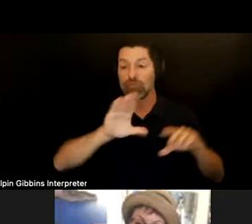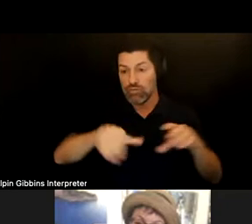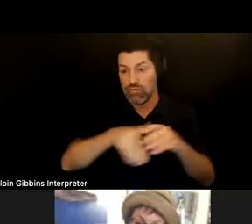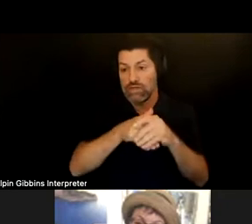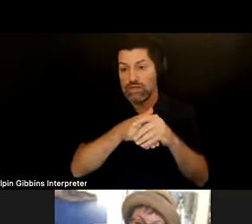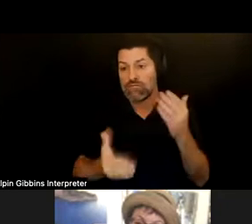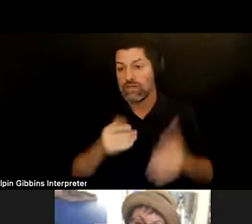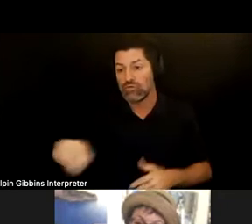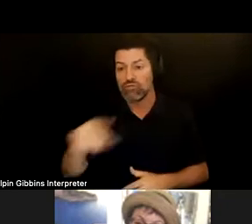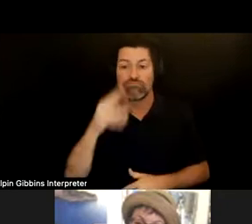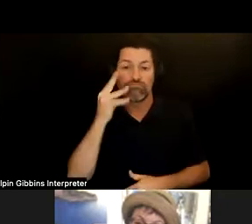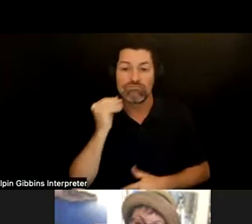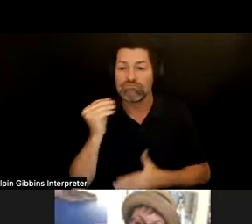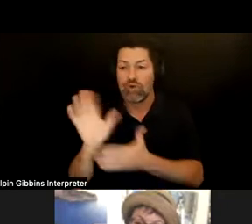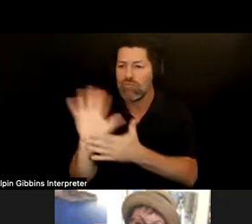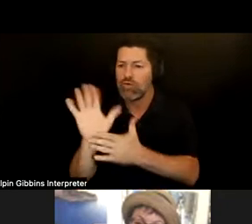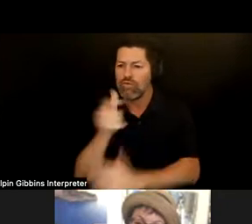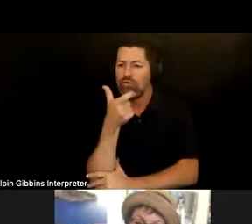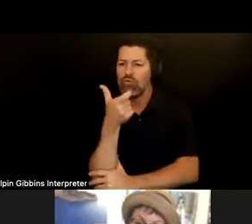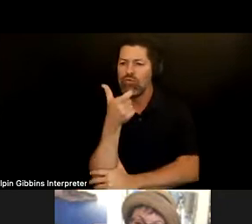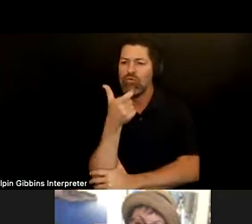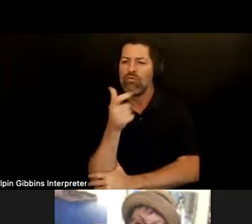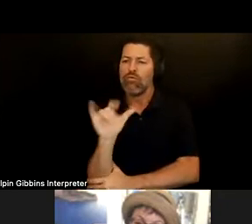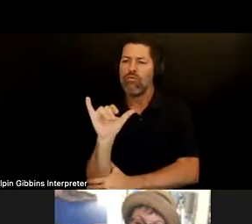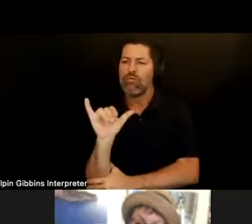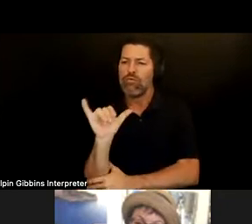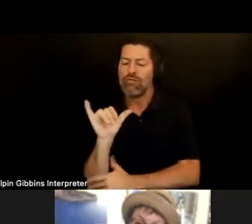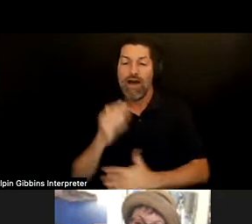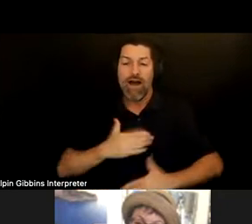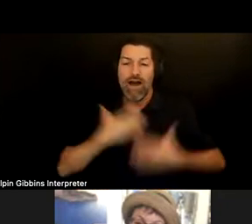wedding or maybe in a movie where it's the happiest possible day, right?